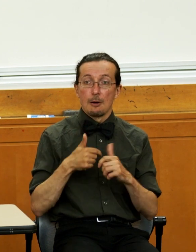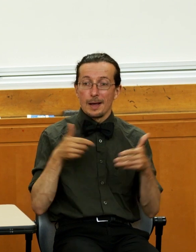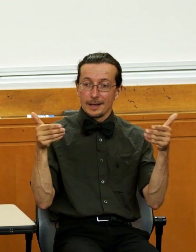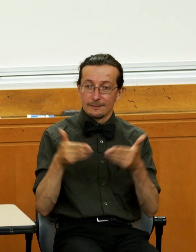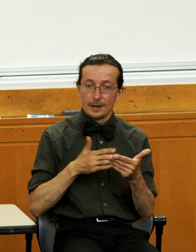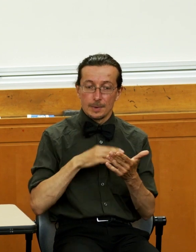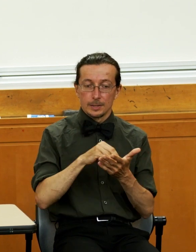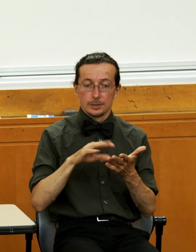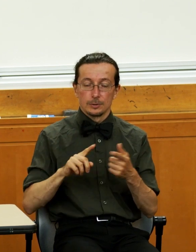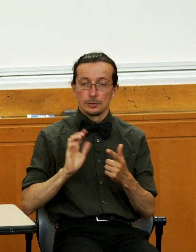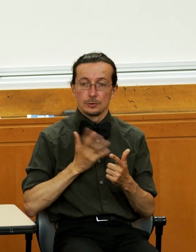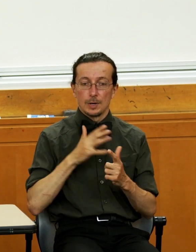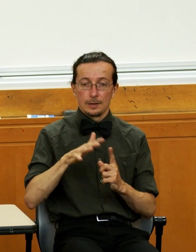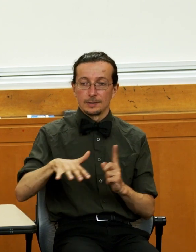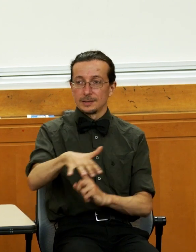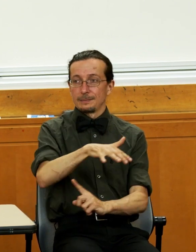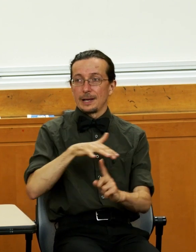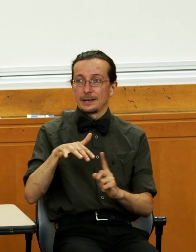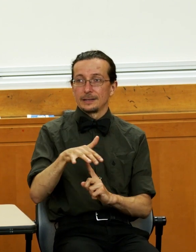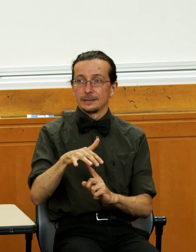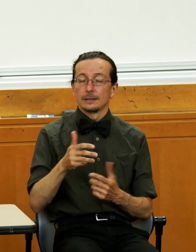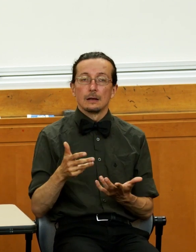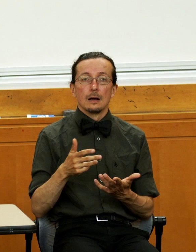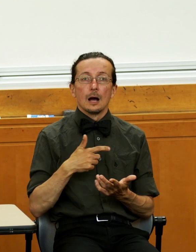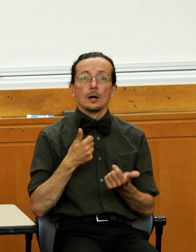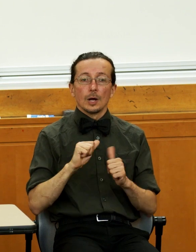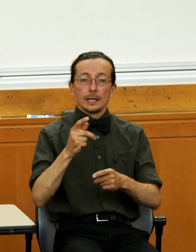I'm like defending the community and trying to keep the community front and center against the